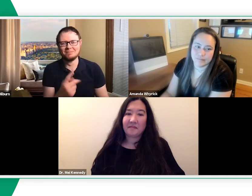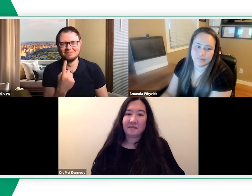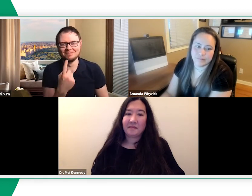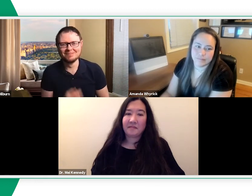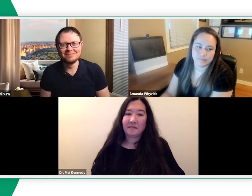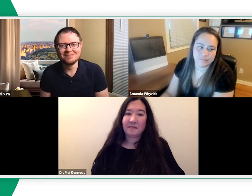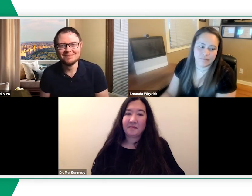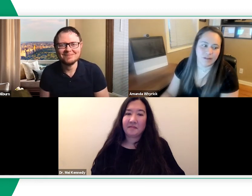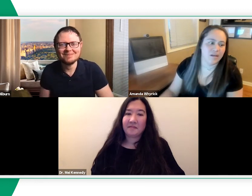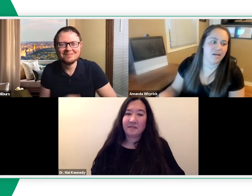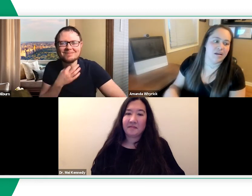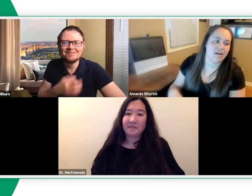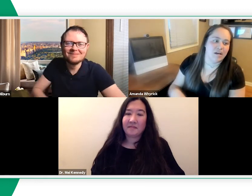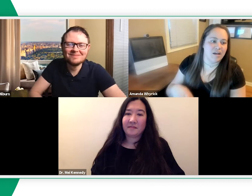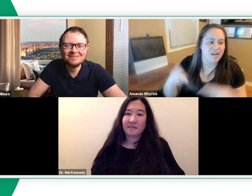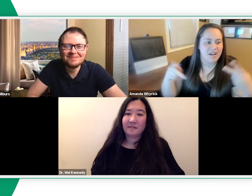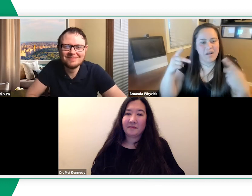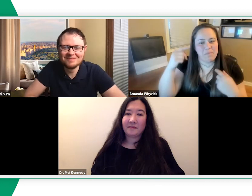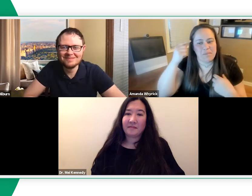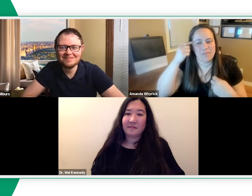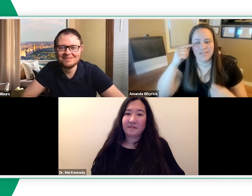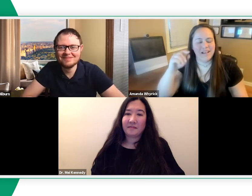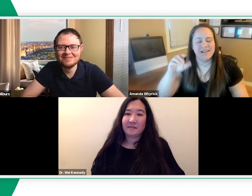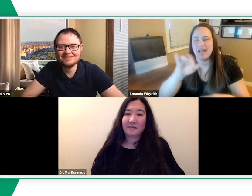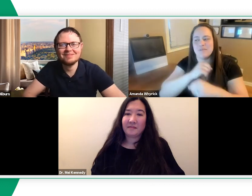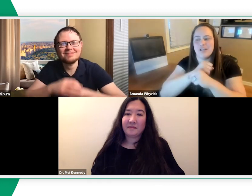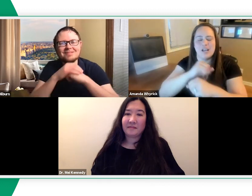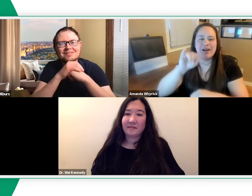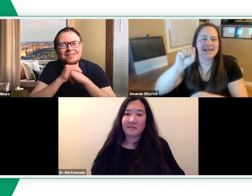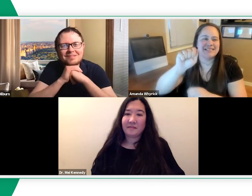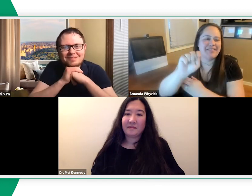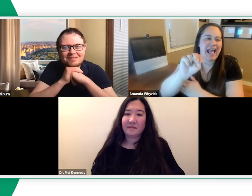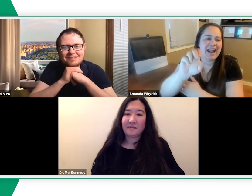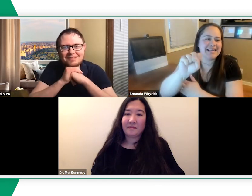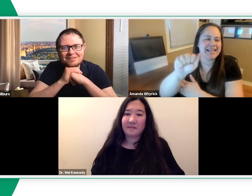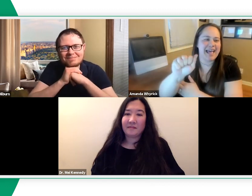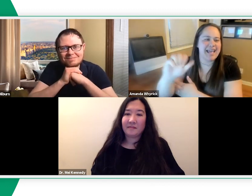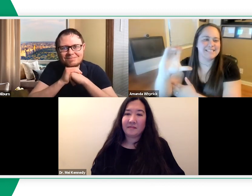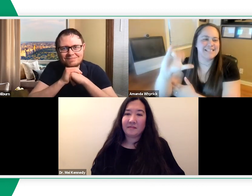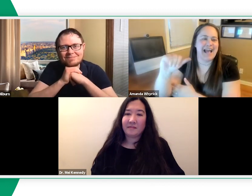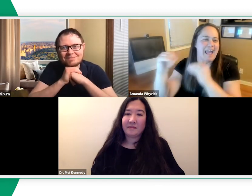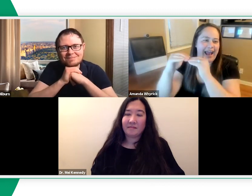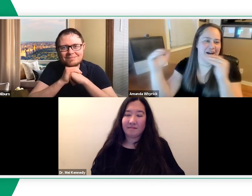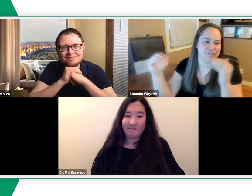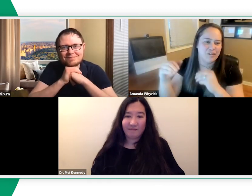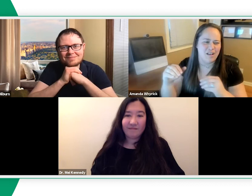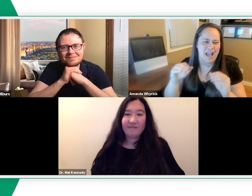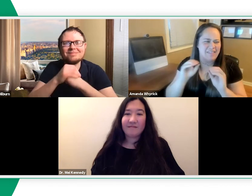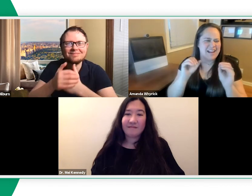what are some common misconceptions about cybersecurity? People think cybersecurity is at the NSA/CIA level and that it doesn’t